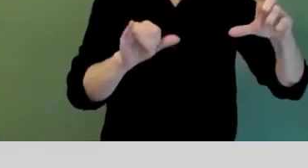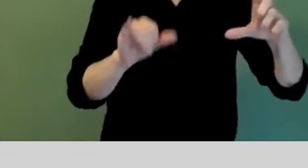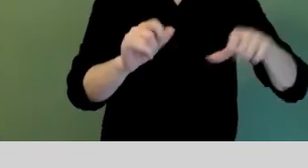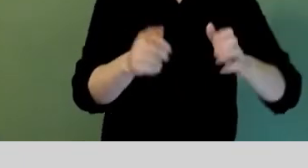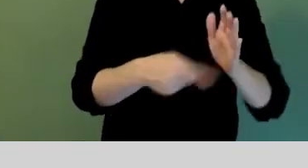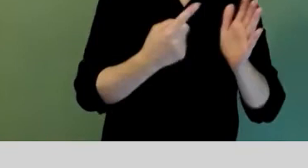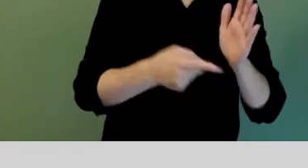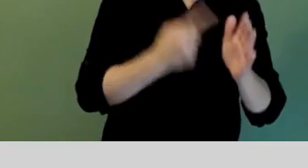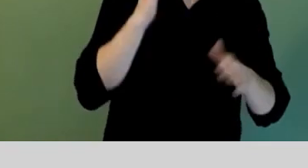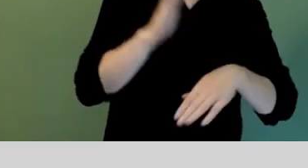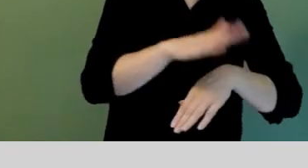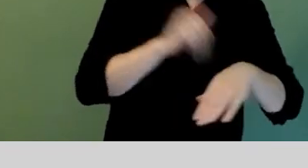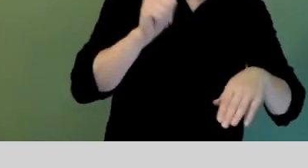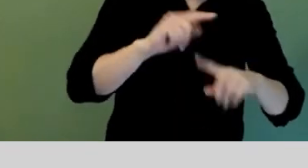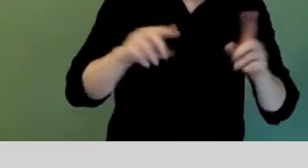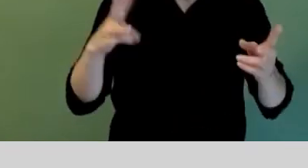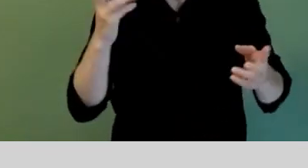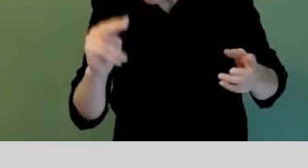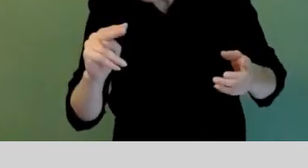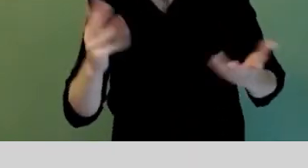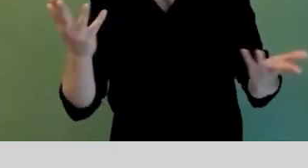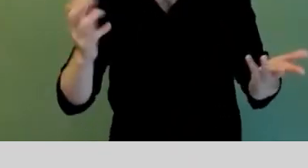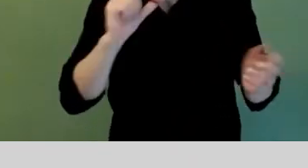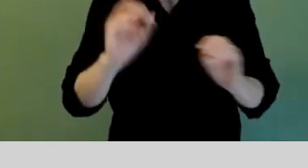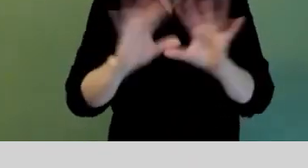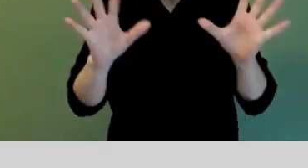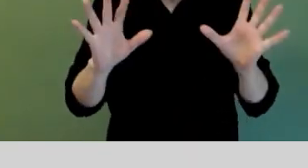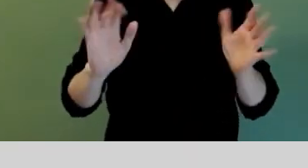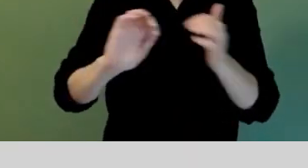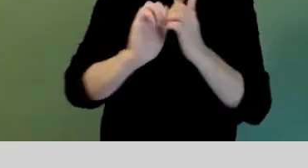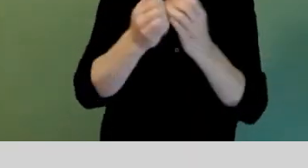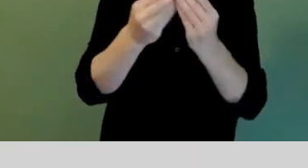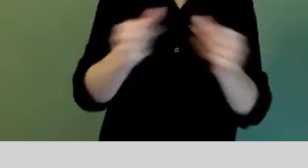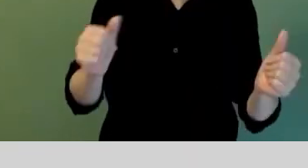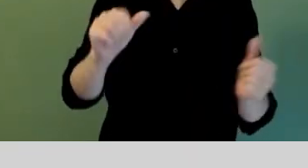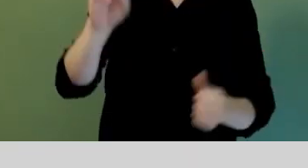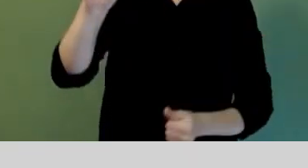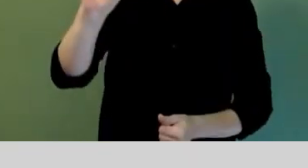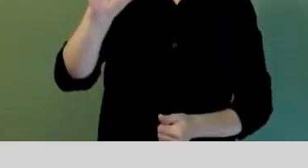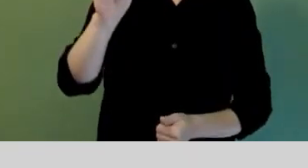We can solve this with a decorator. And here's that decorator. It's called run.